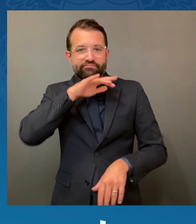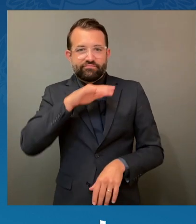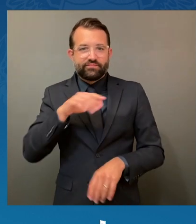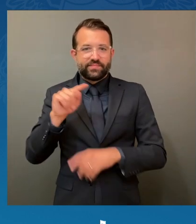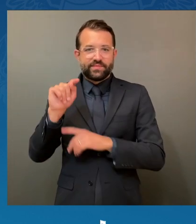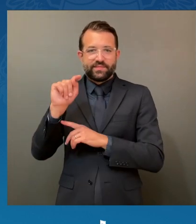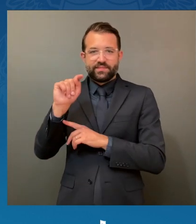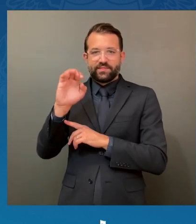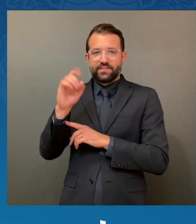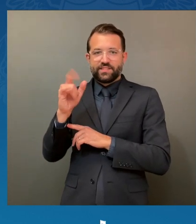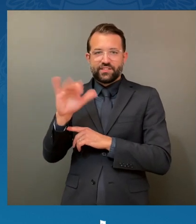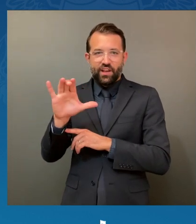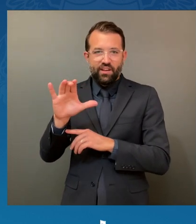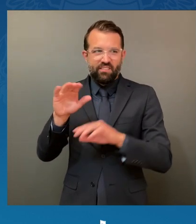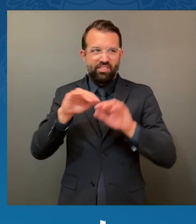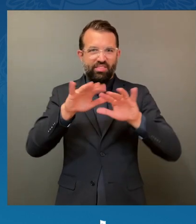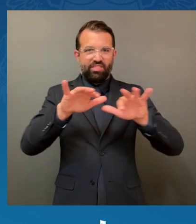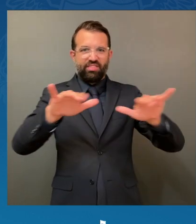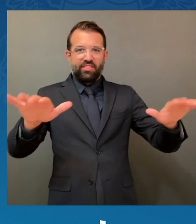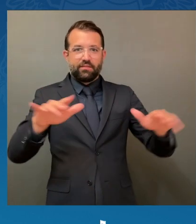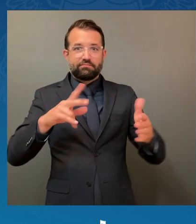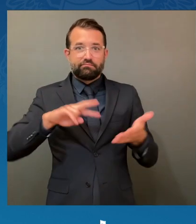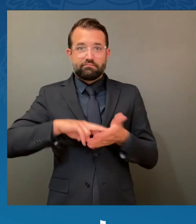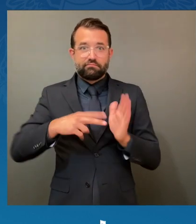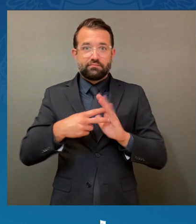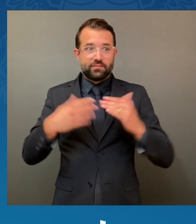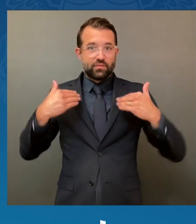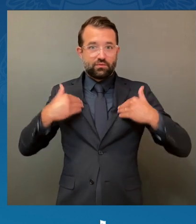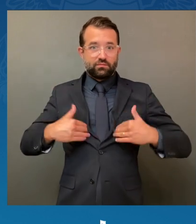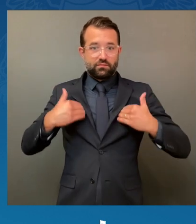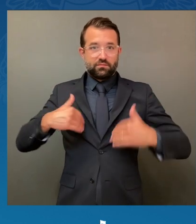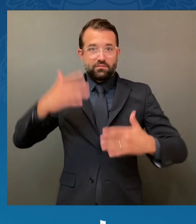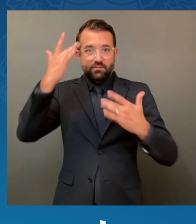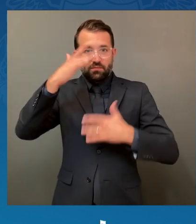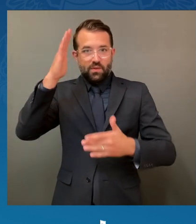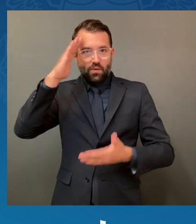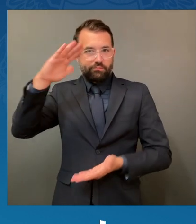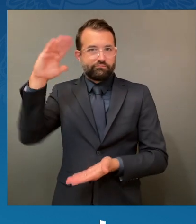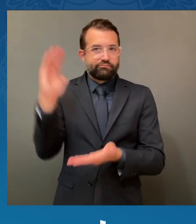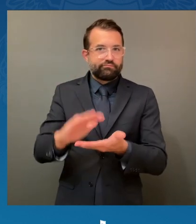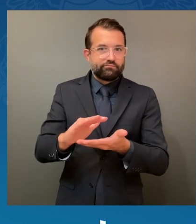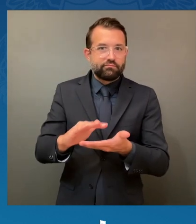That is why our administration has invested billions of dollars to help our nation go electric.